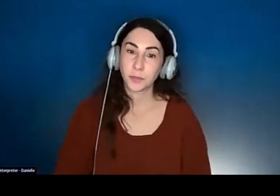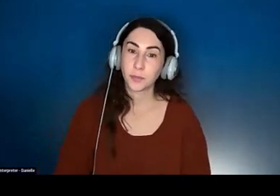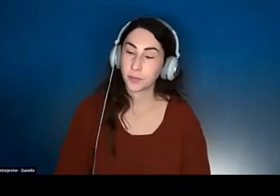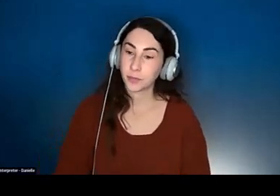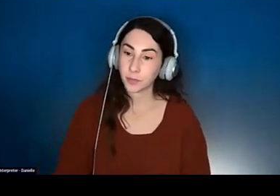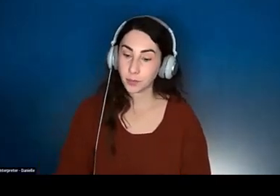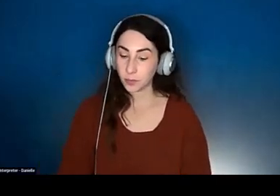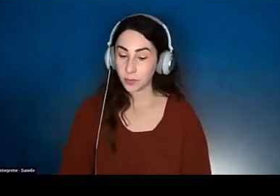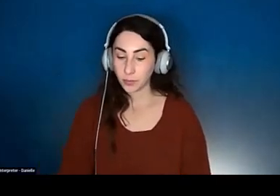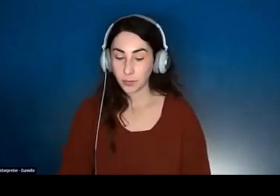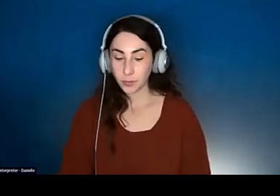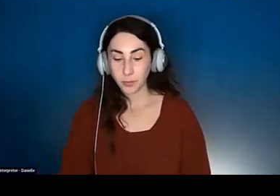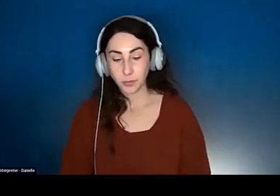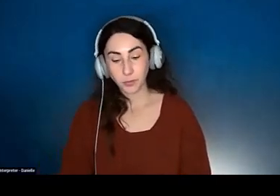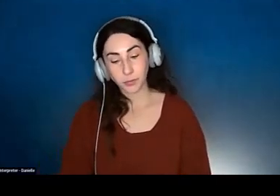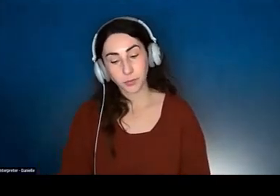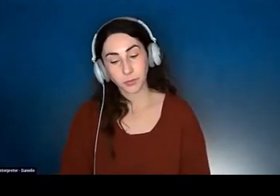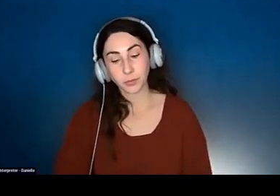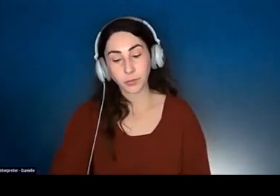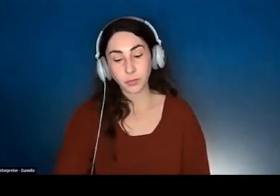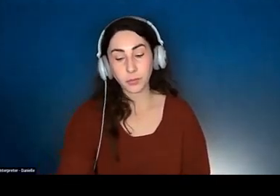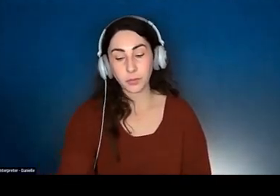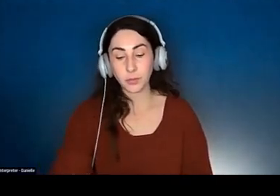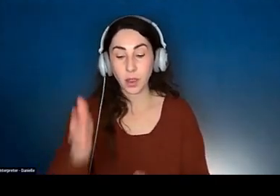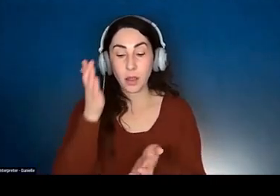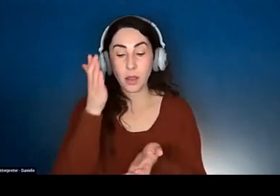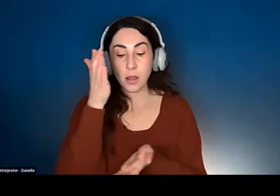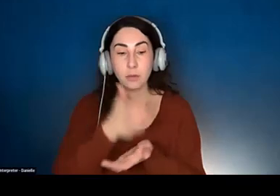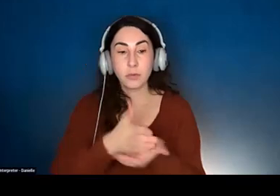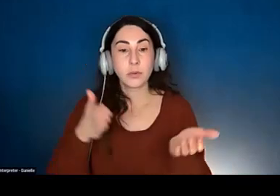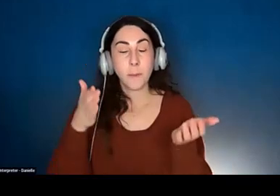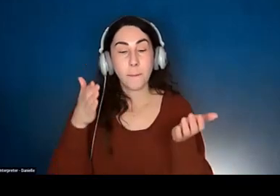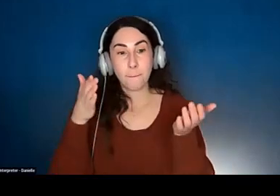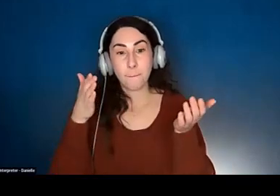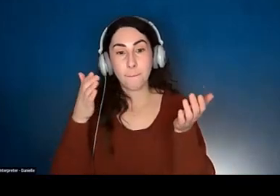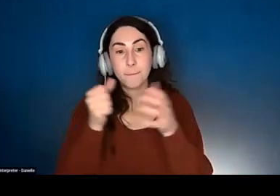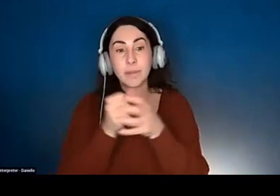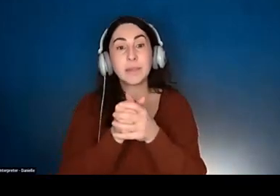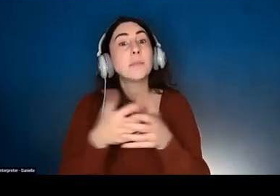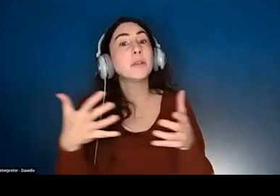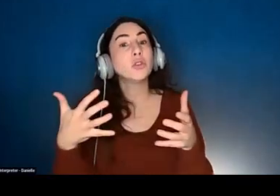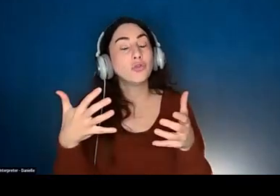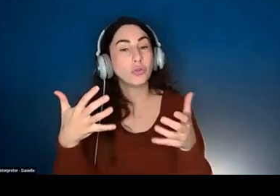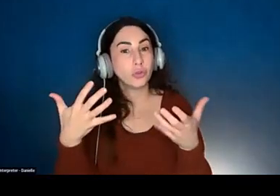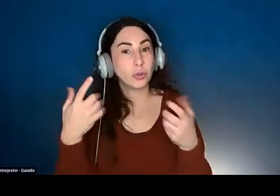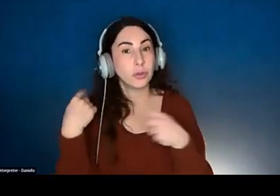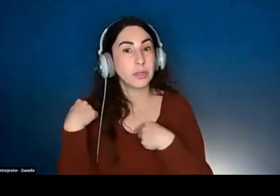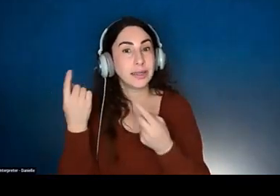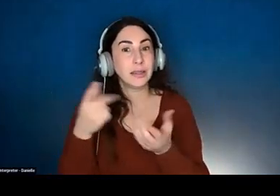Some expansions that have been made to the program since it started. In 2021,